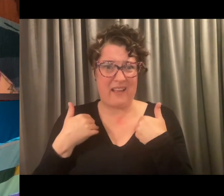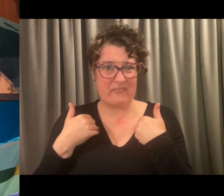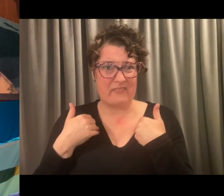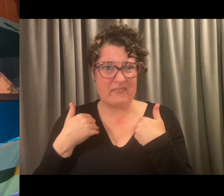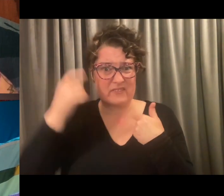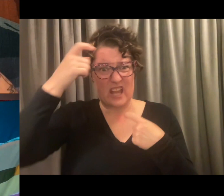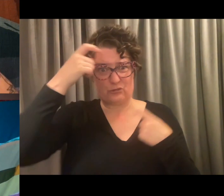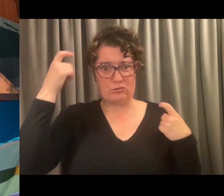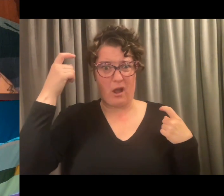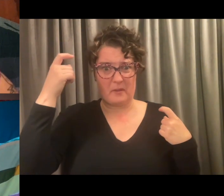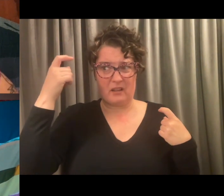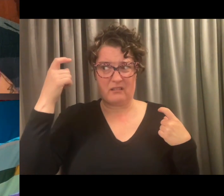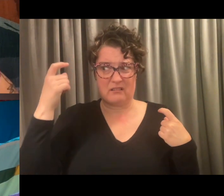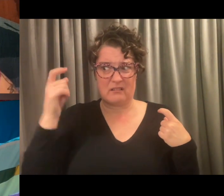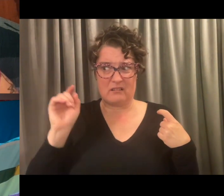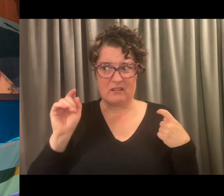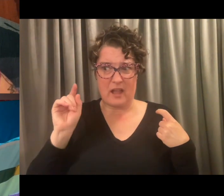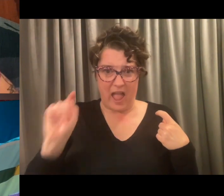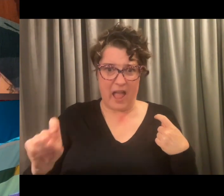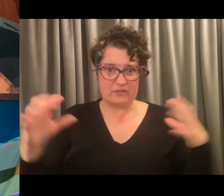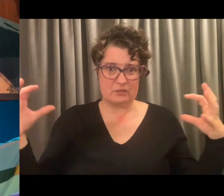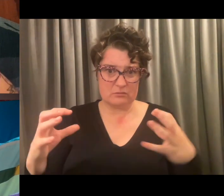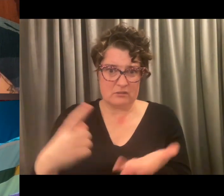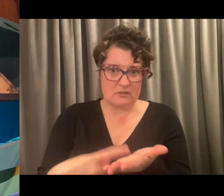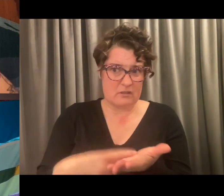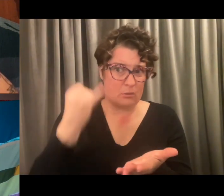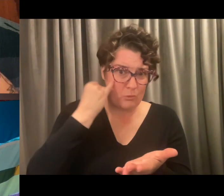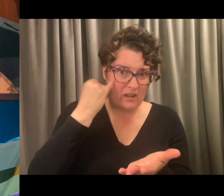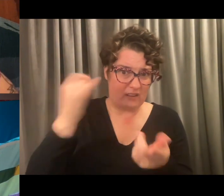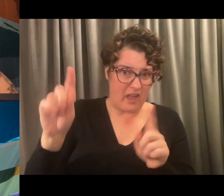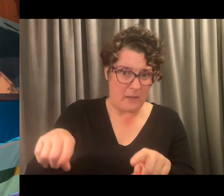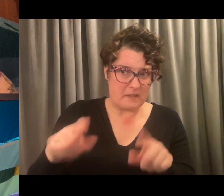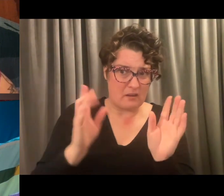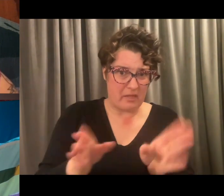So they're like being traumatized on multiple, like, really deep levels that